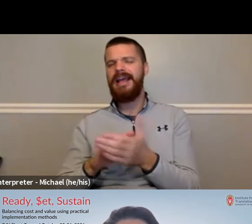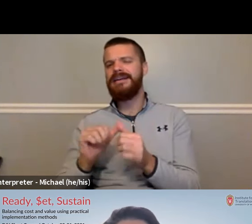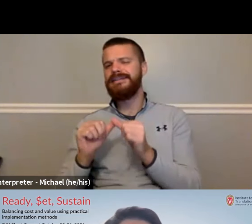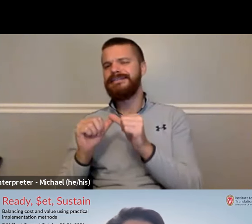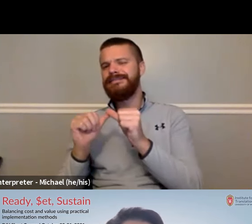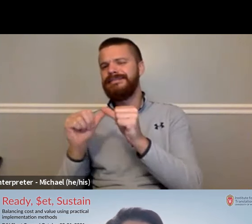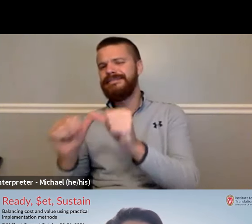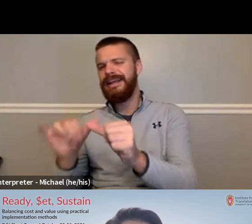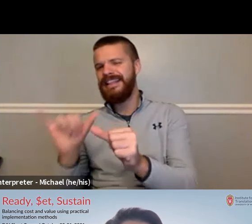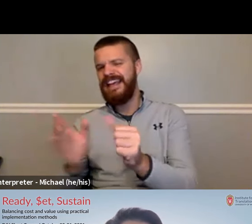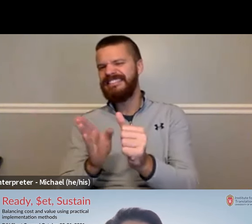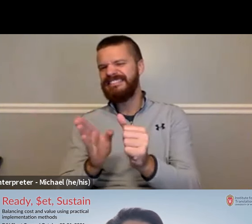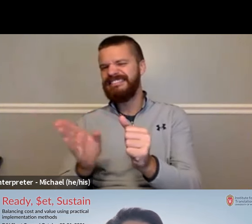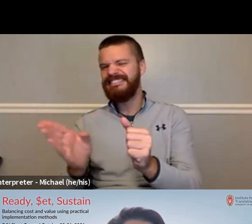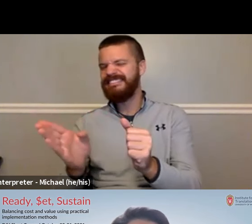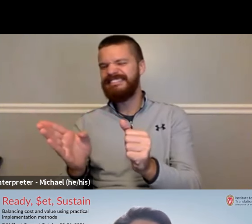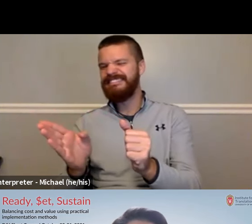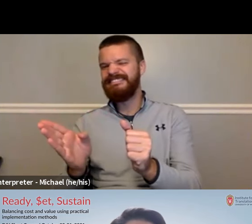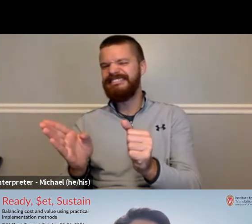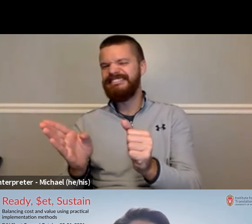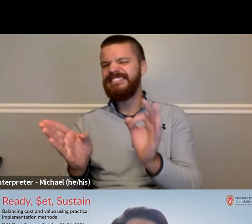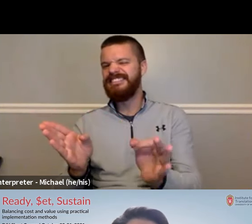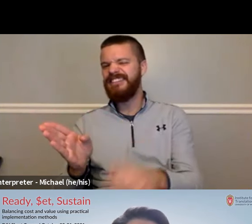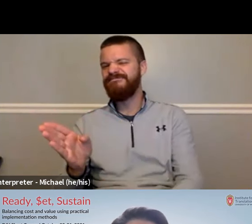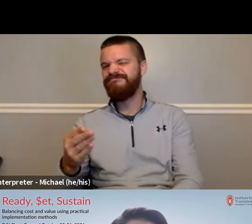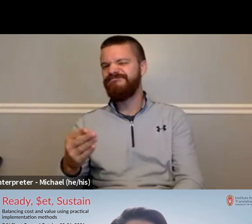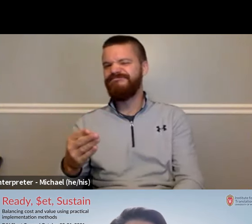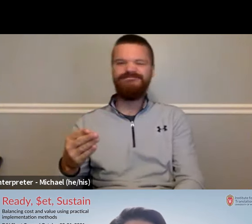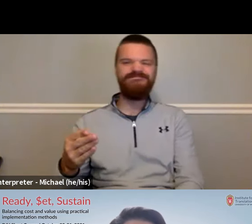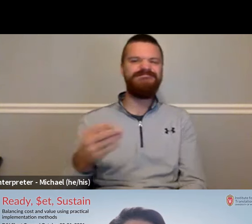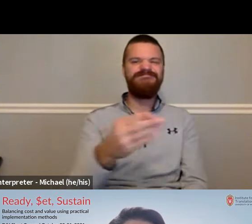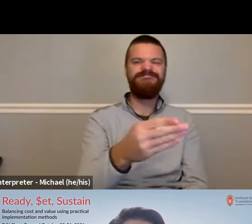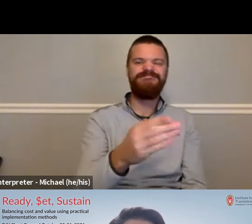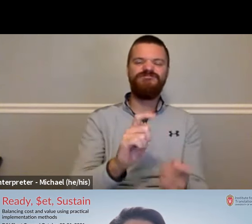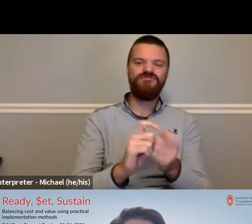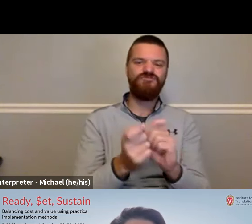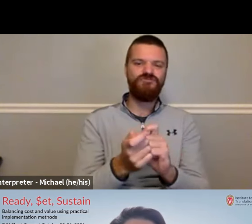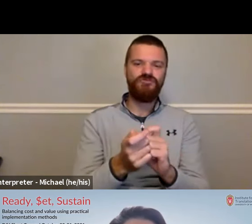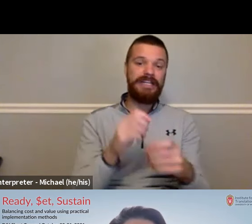Lisa Saldana (she/her/hers): Before you know that you want to go ahead and revisit those cycles and both the internal and external contacts.